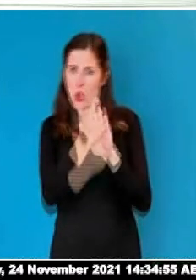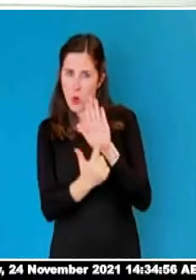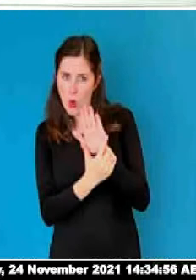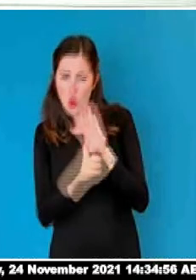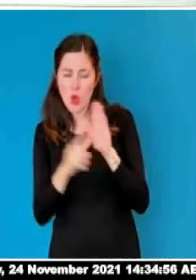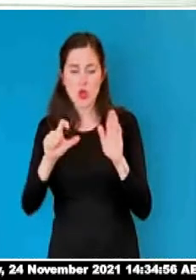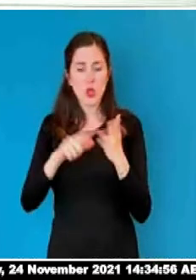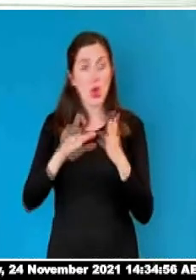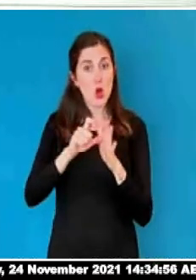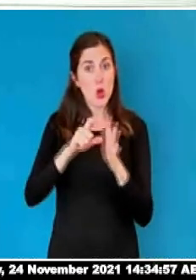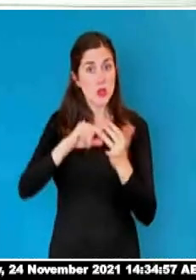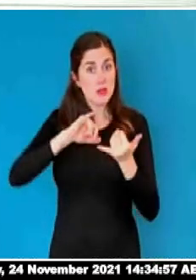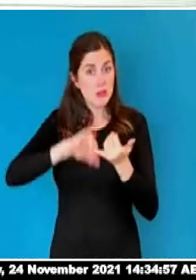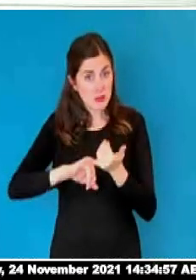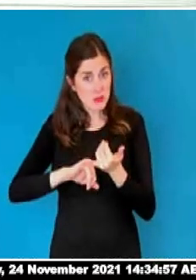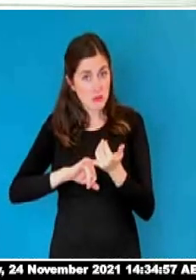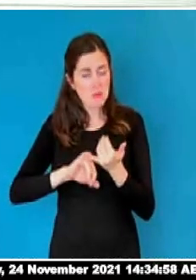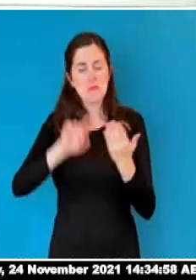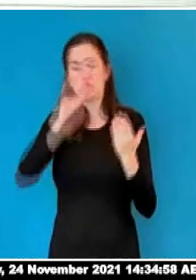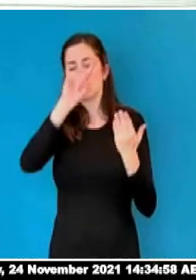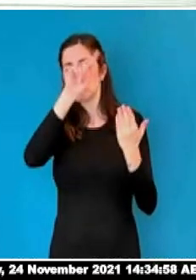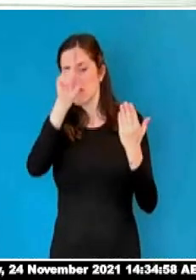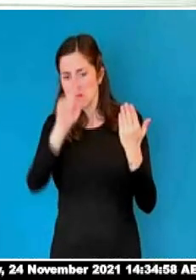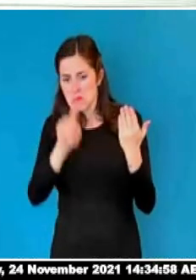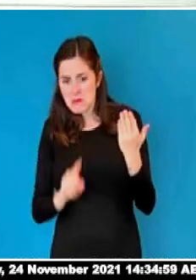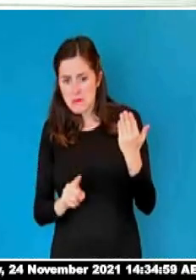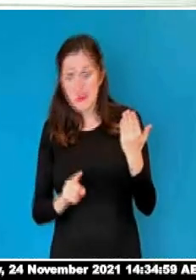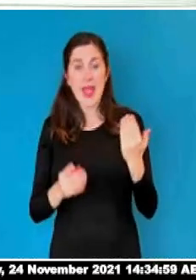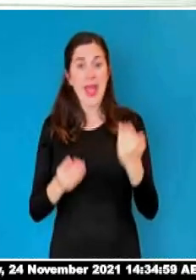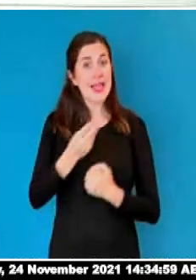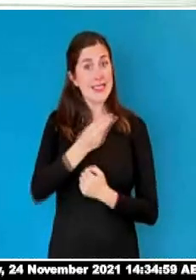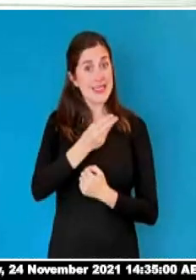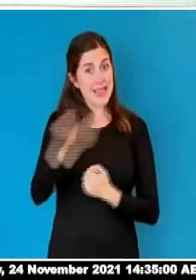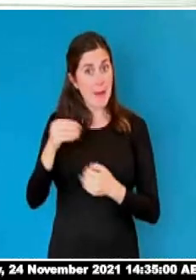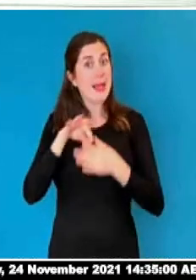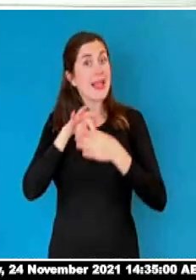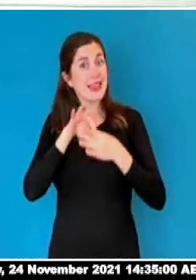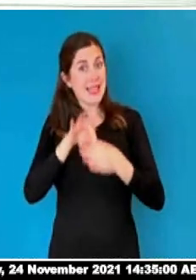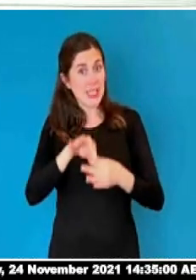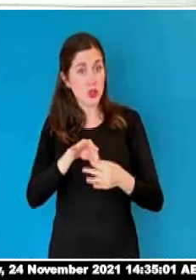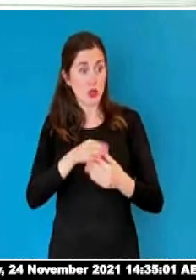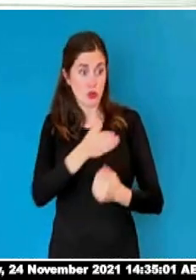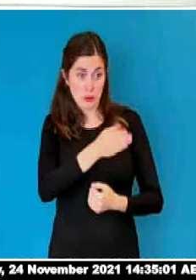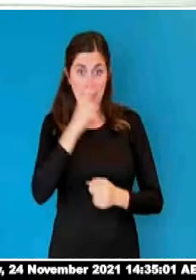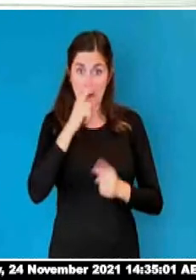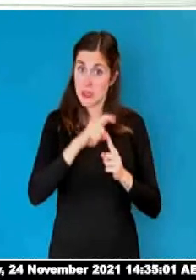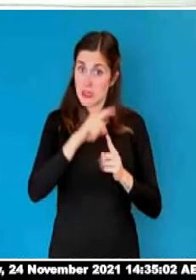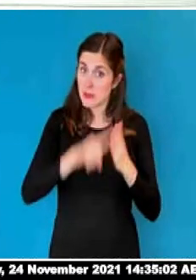of them do touch upon what might be the rights and interests of people with disability? Do you agree with that?